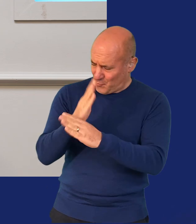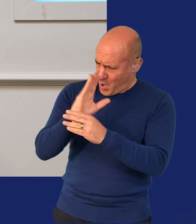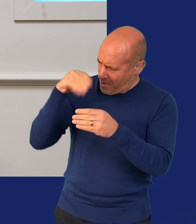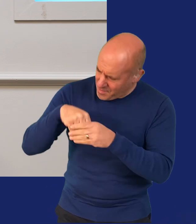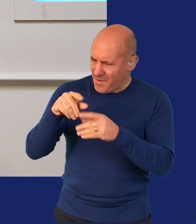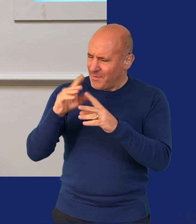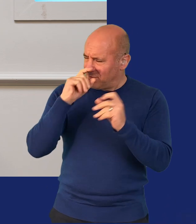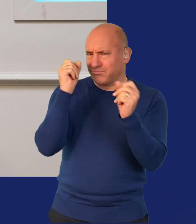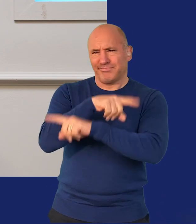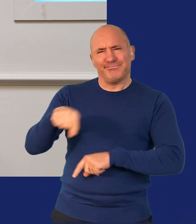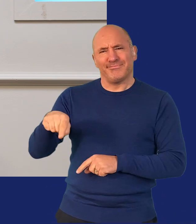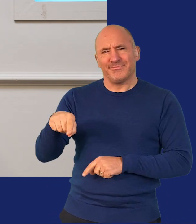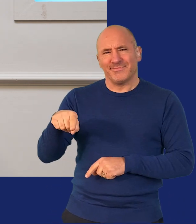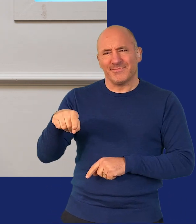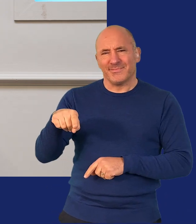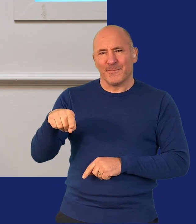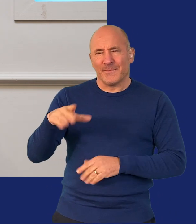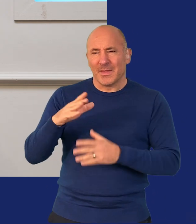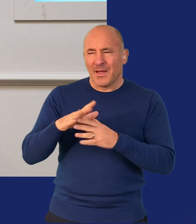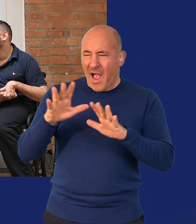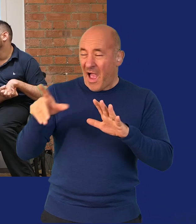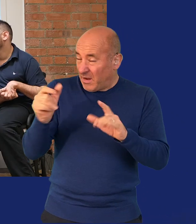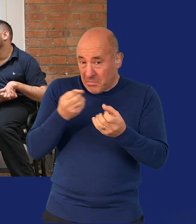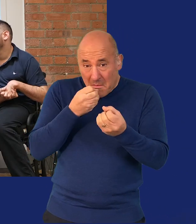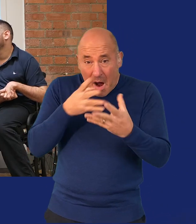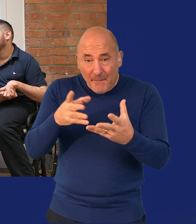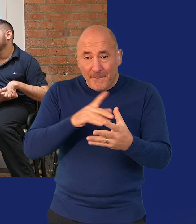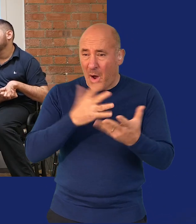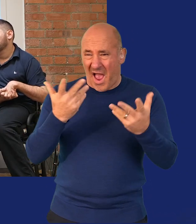Um, in a way it's brilliant because it's, it's very diverse. Um, yeah.